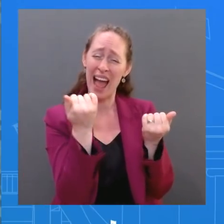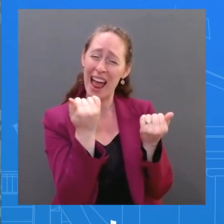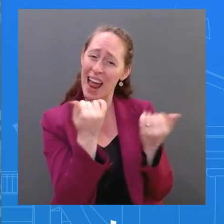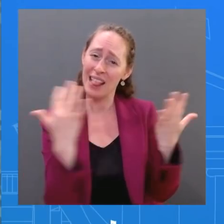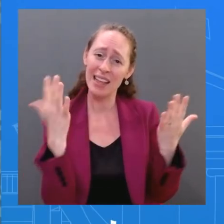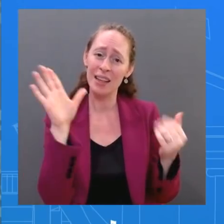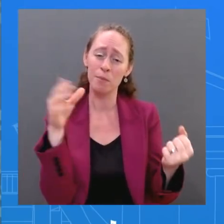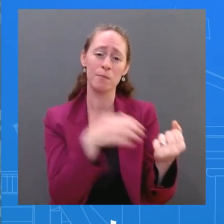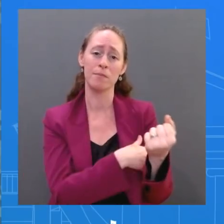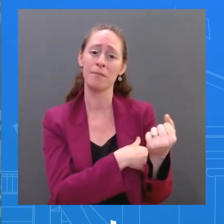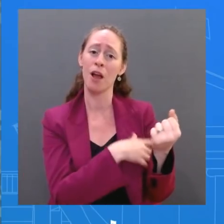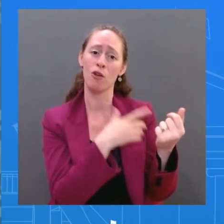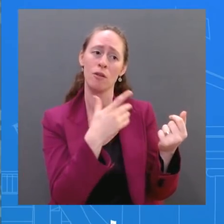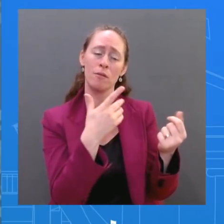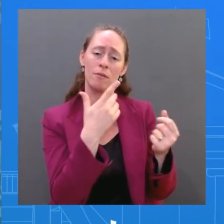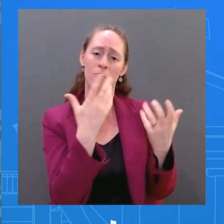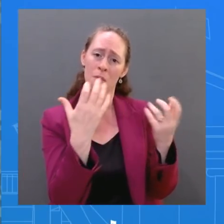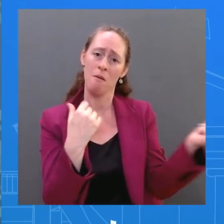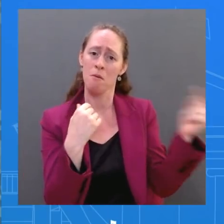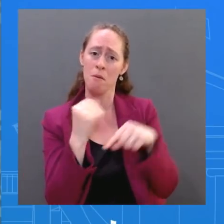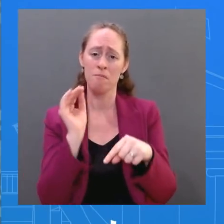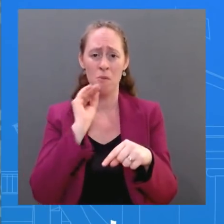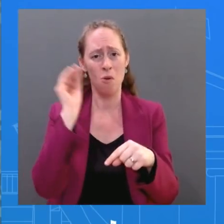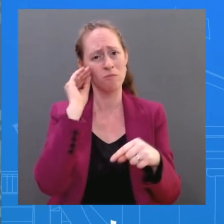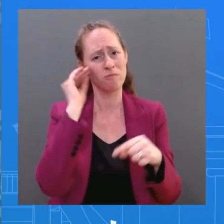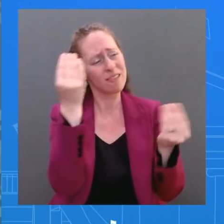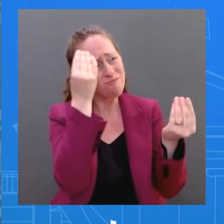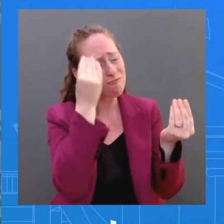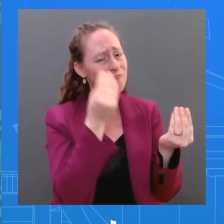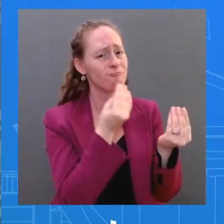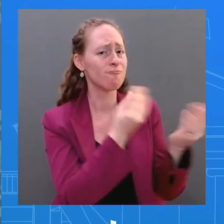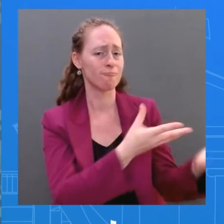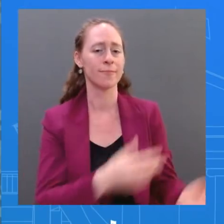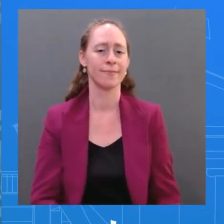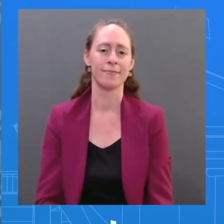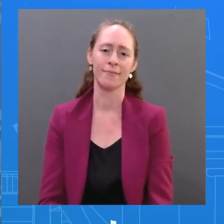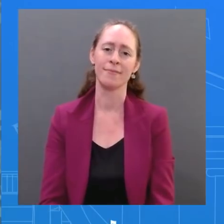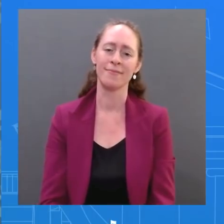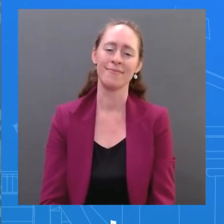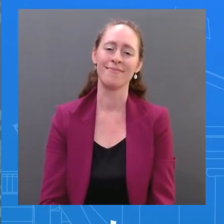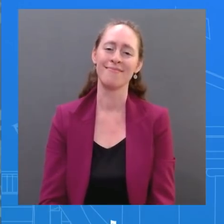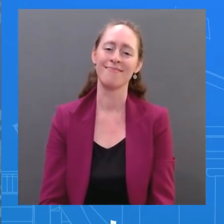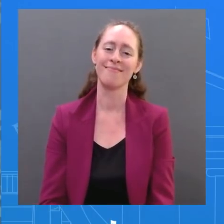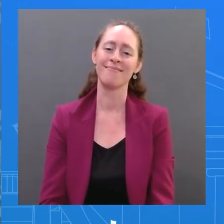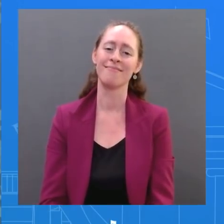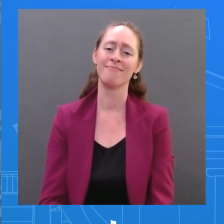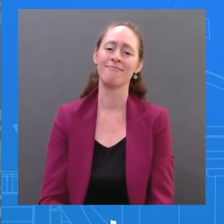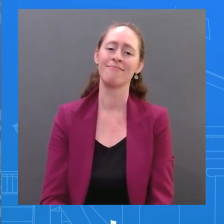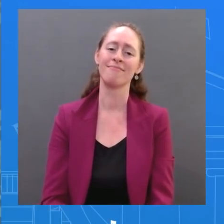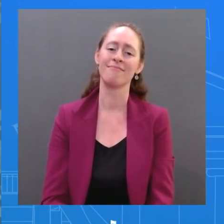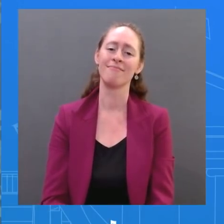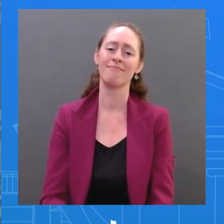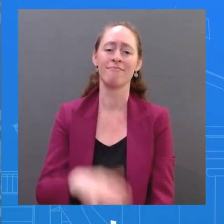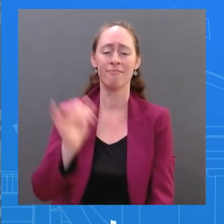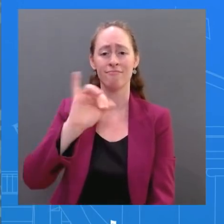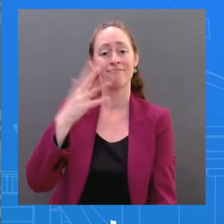she talked about what July 4th meant -- means for her this year and what freedom means for her this year, and that is touching.